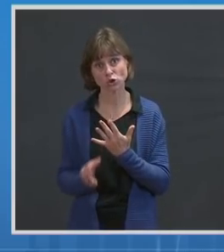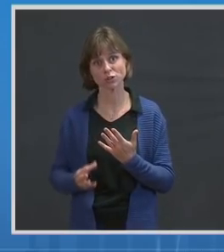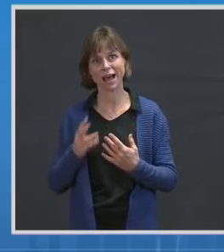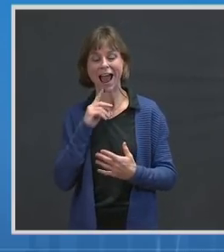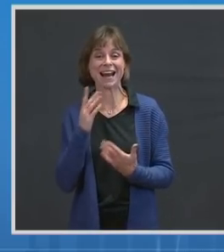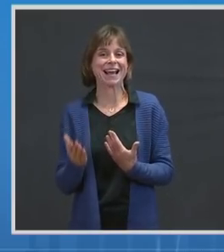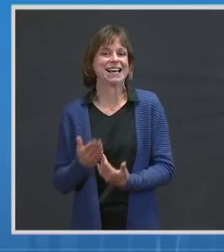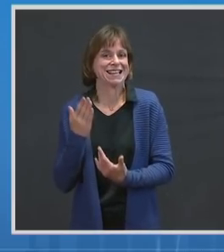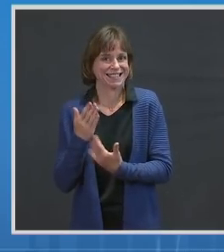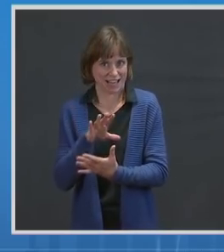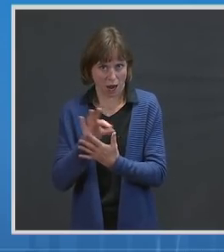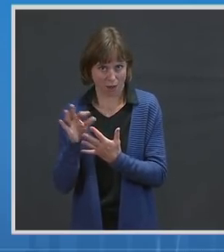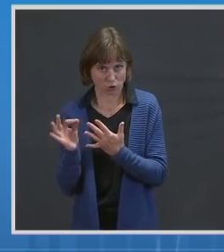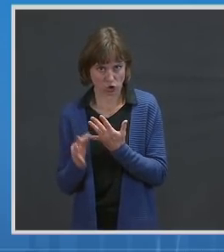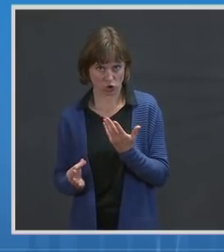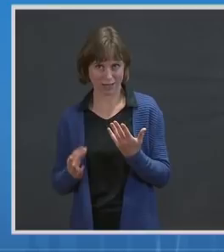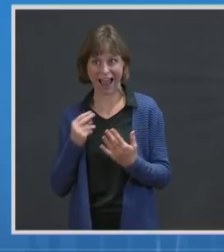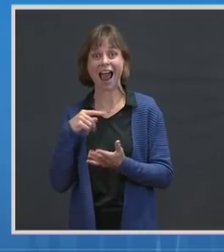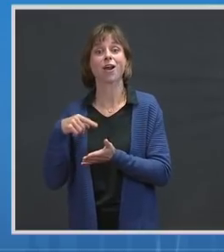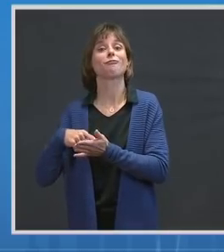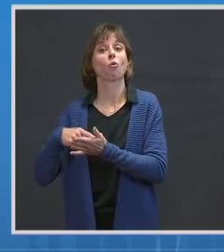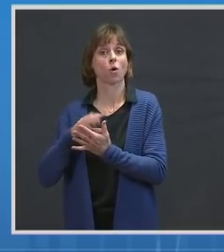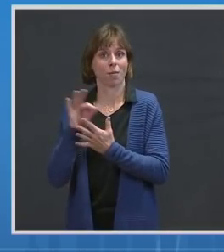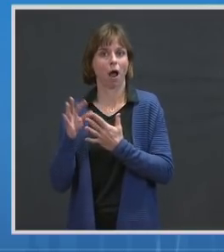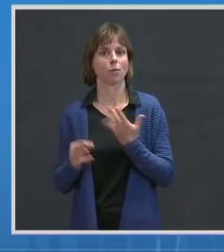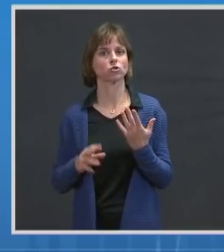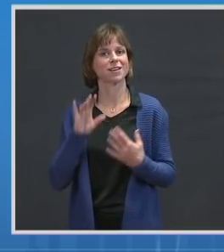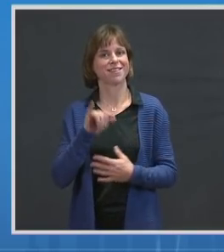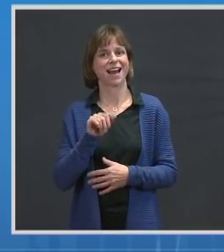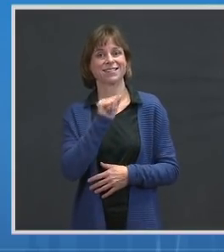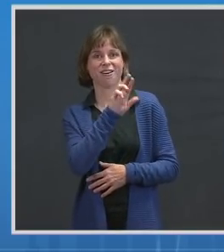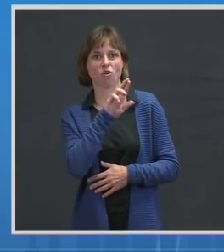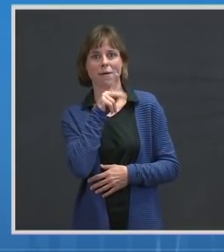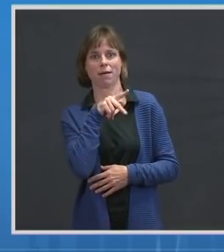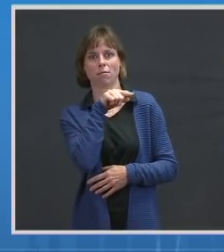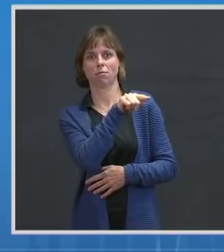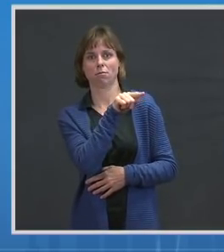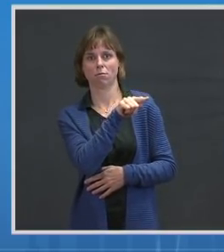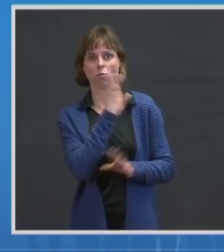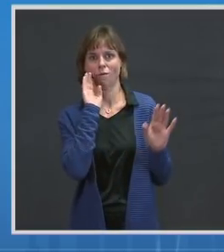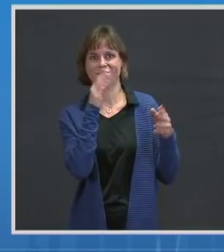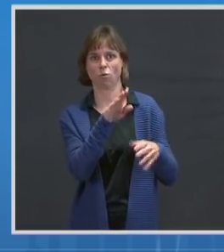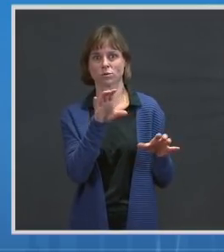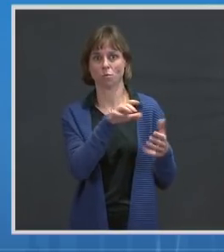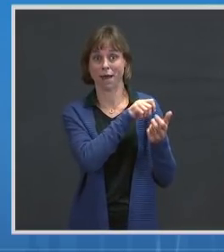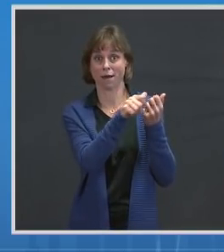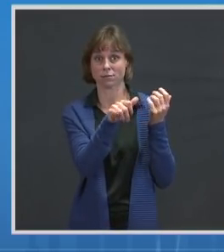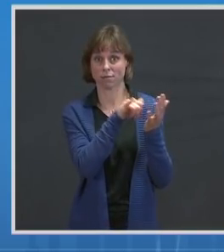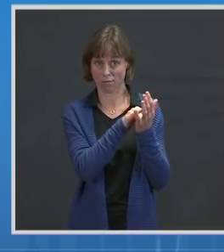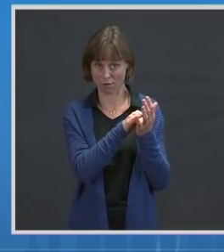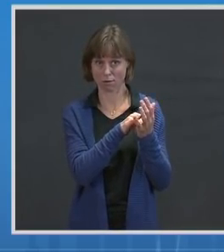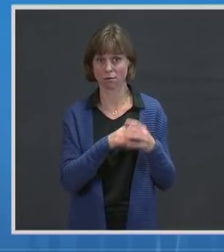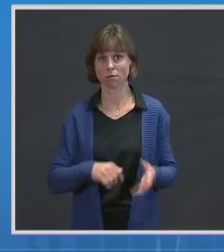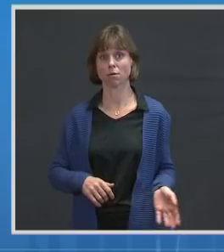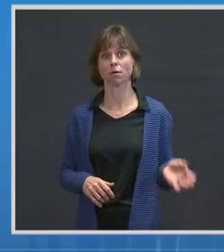And so that's what we're focused on with the resources from the American Rescue Plan. Mr. Zients: Yeah, I'll just add that as testing scales,